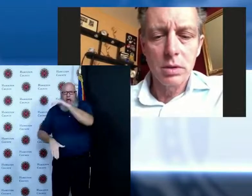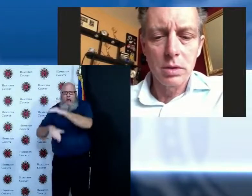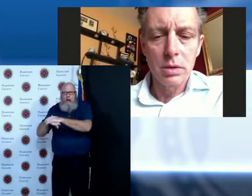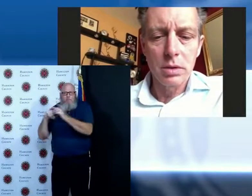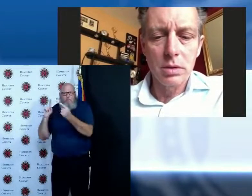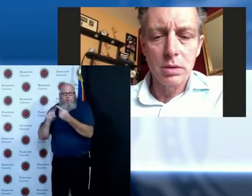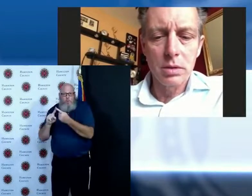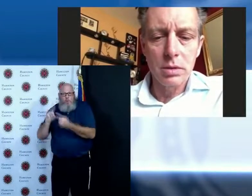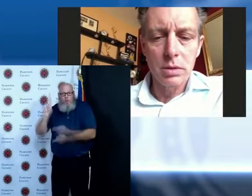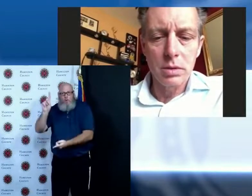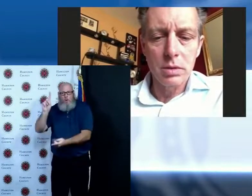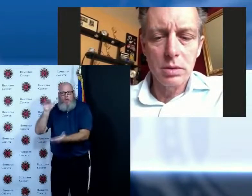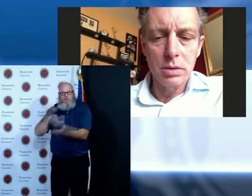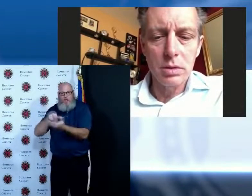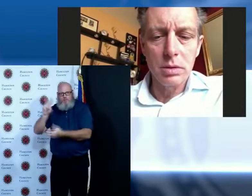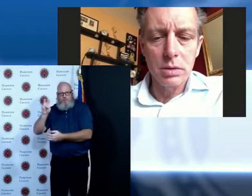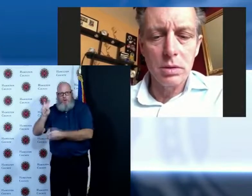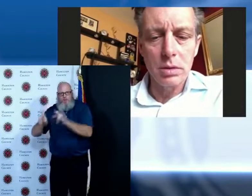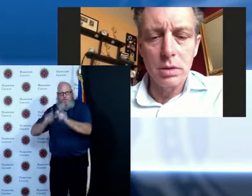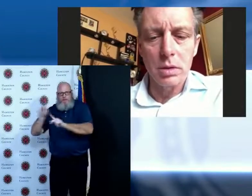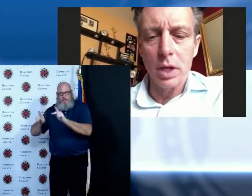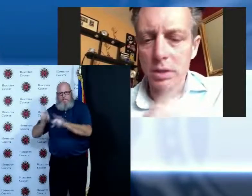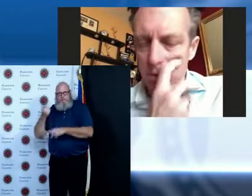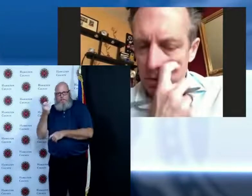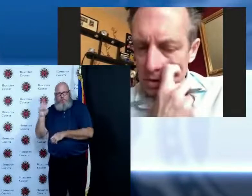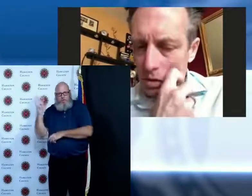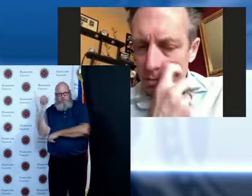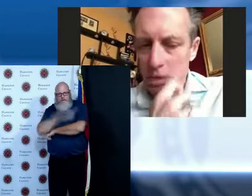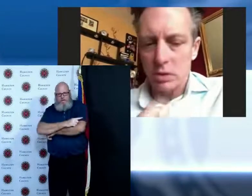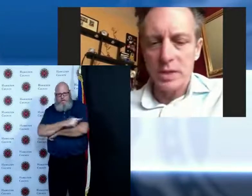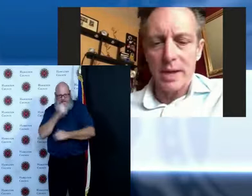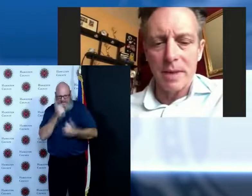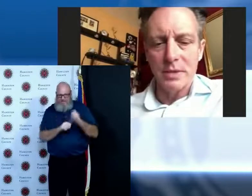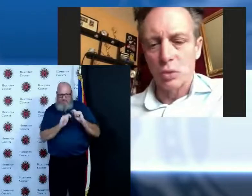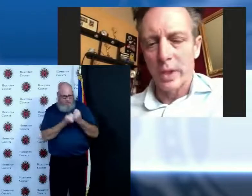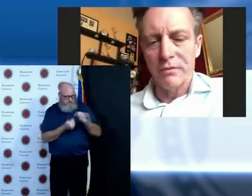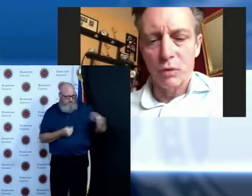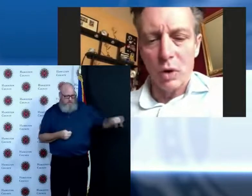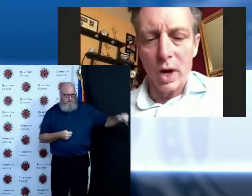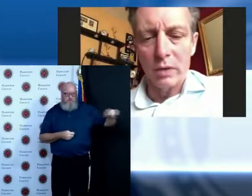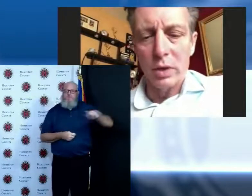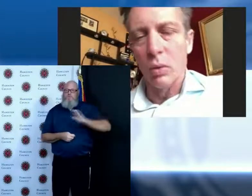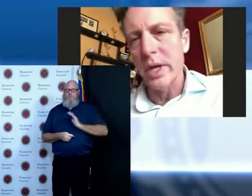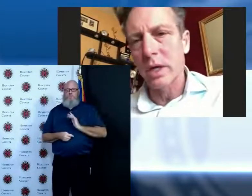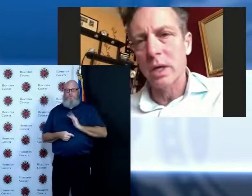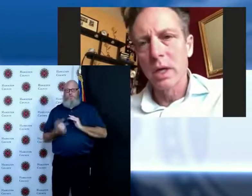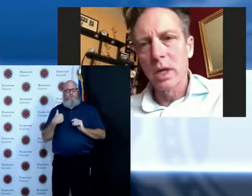excess capacity currently okay so so but you're saying maybe twenty four hundred a week